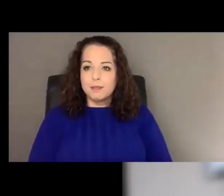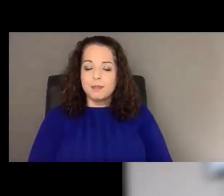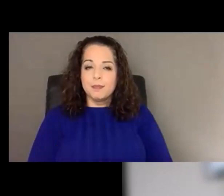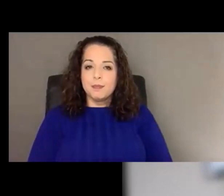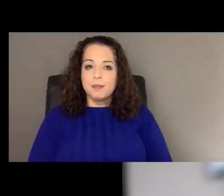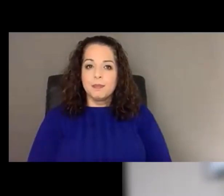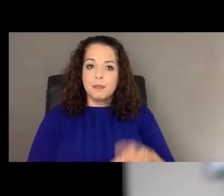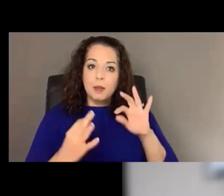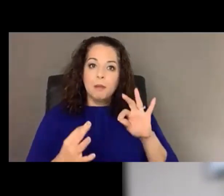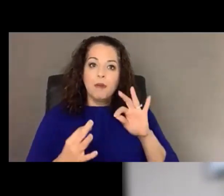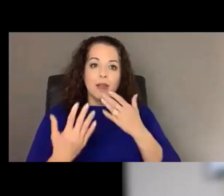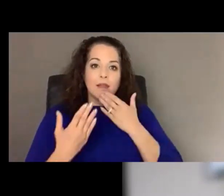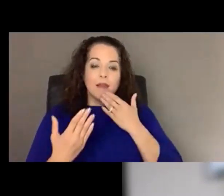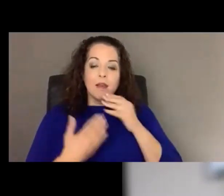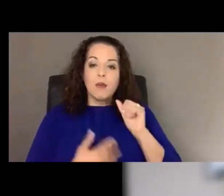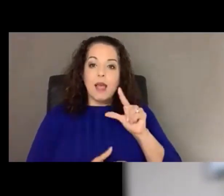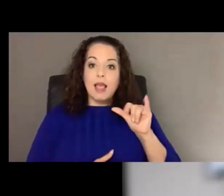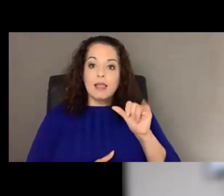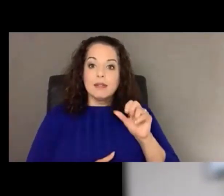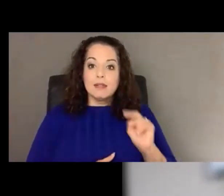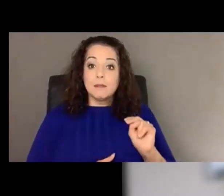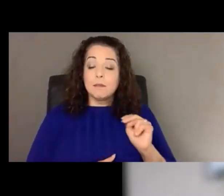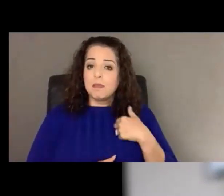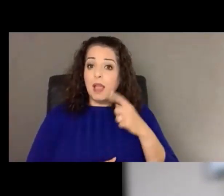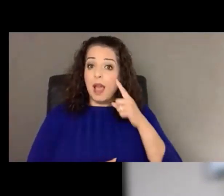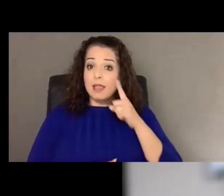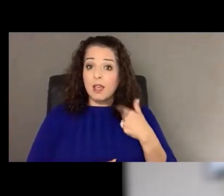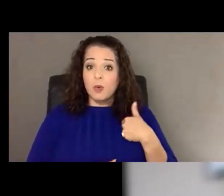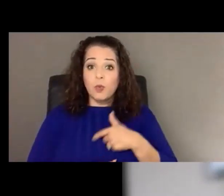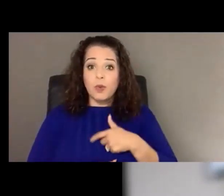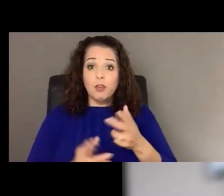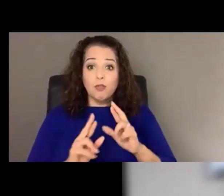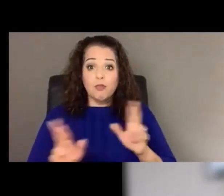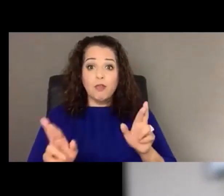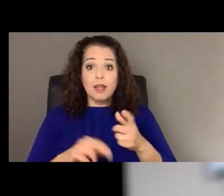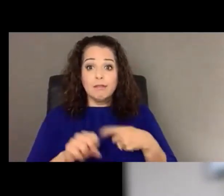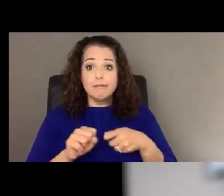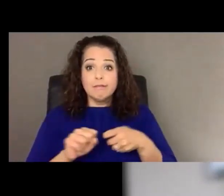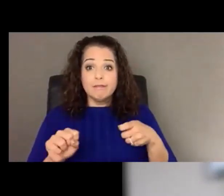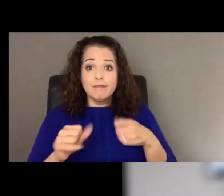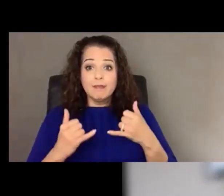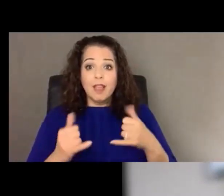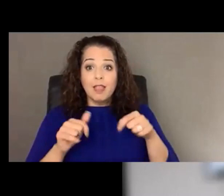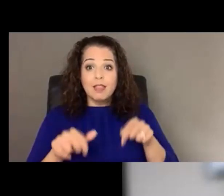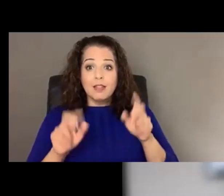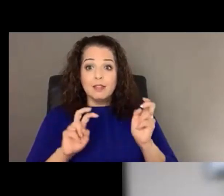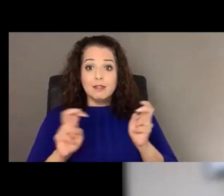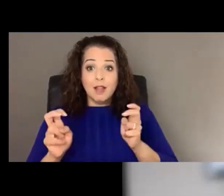Thank you, Alison. OK, I think we are ready to-- we know we didn't address all the questions,